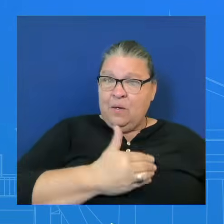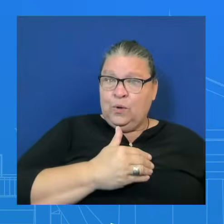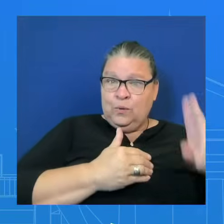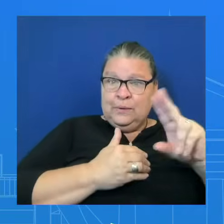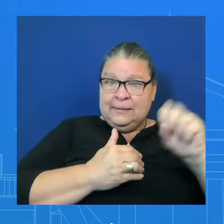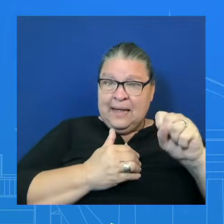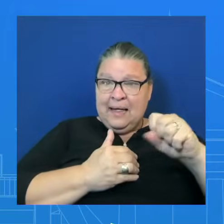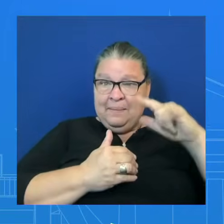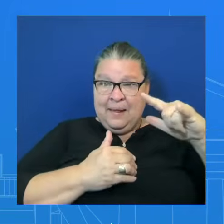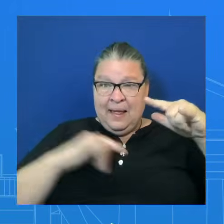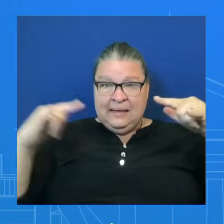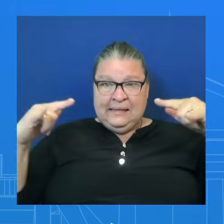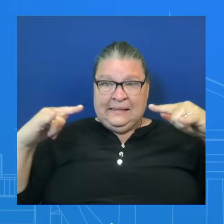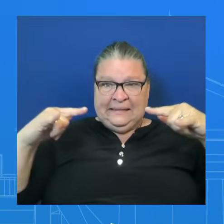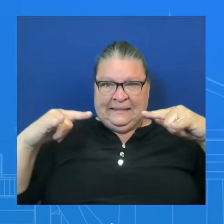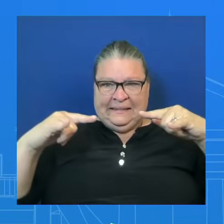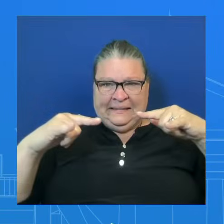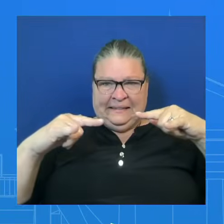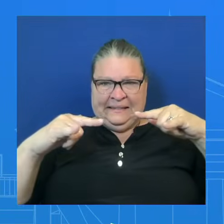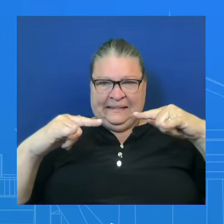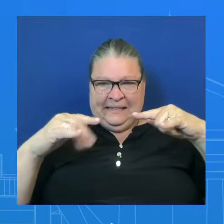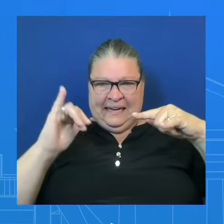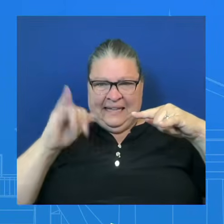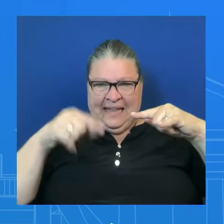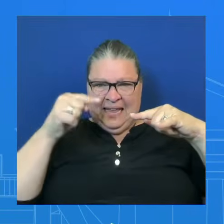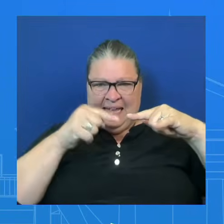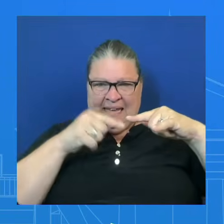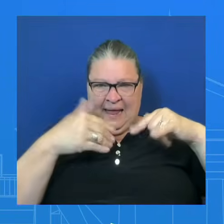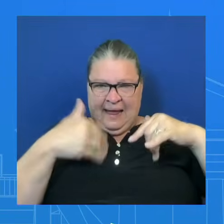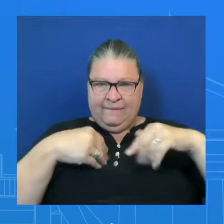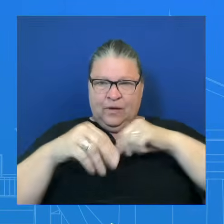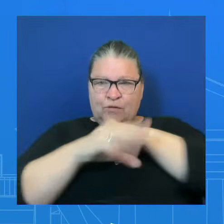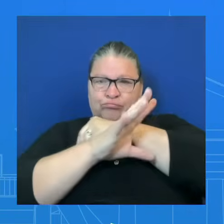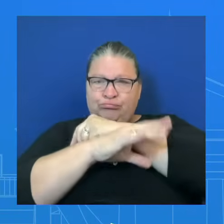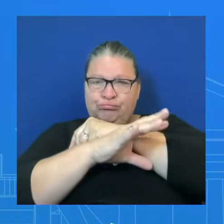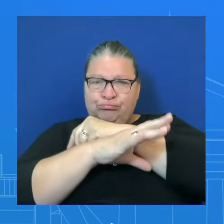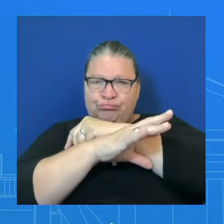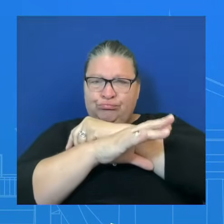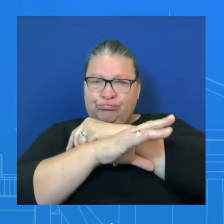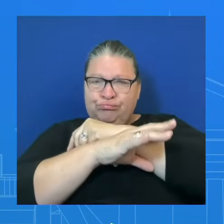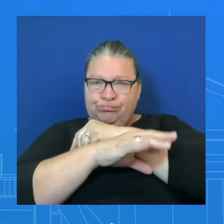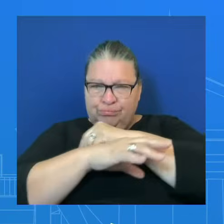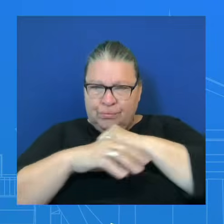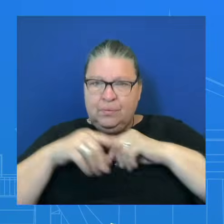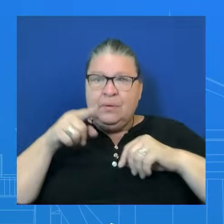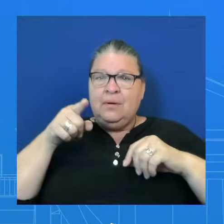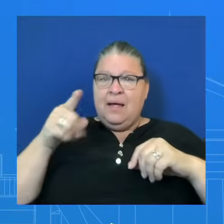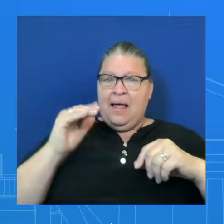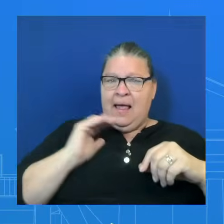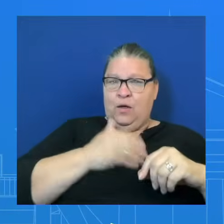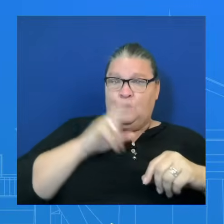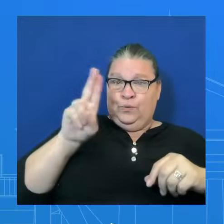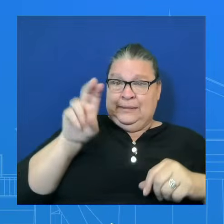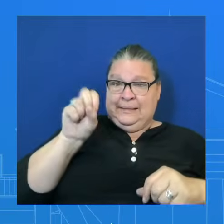That shows you how close that Chinese fighter was to our jet. And in the maritime intercept in the Taiwan Strait,